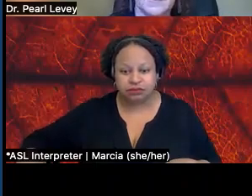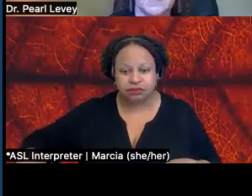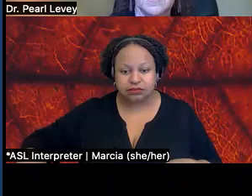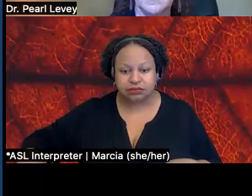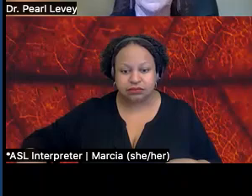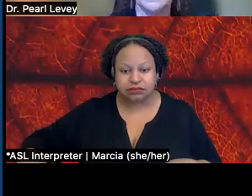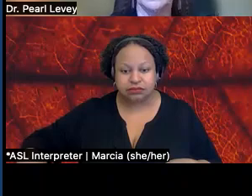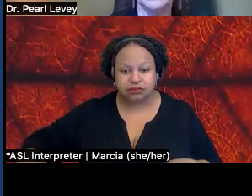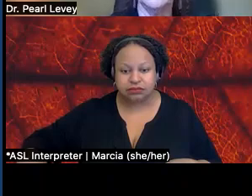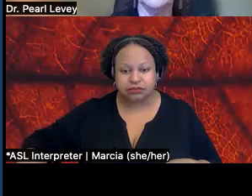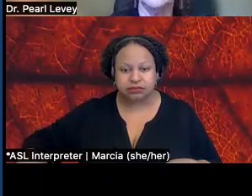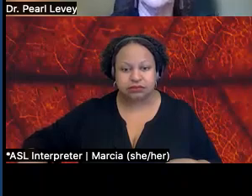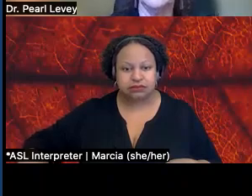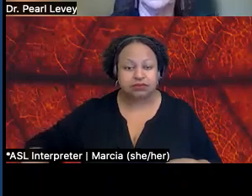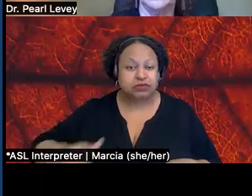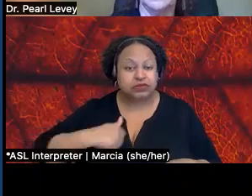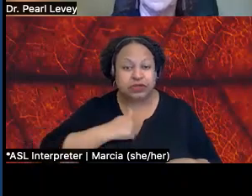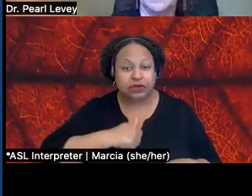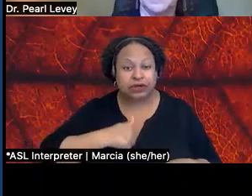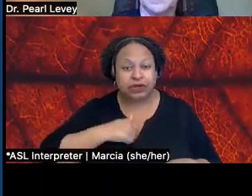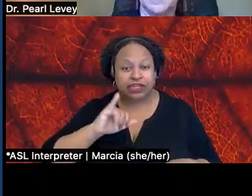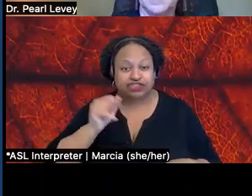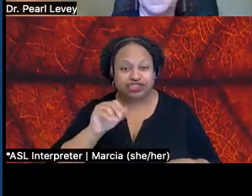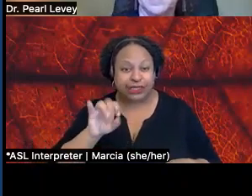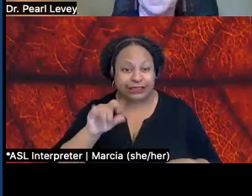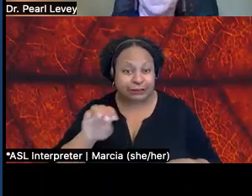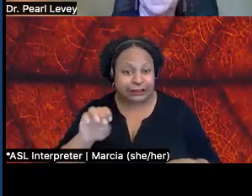Nope, not at all. Just keeping track of the questions. Okay, thanks.